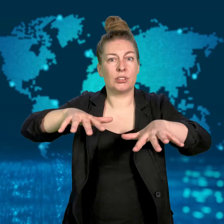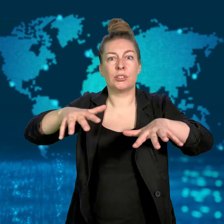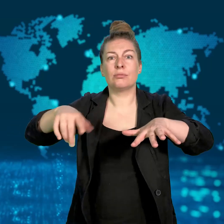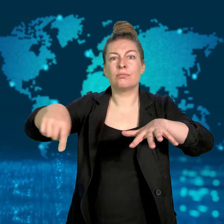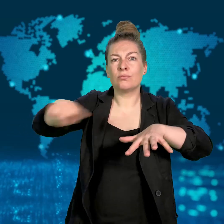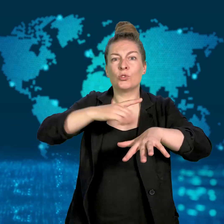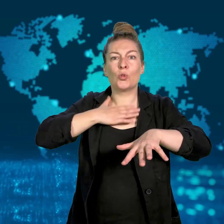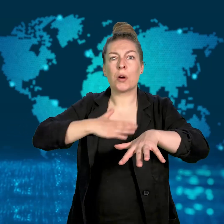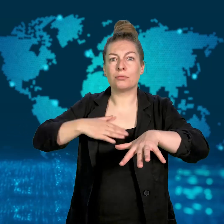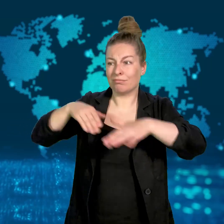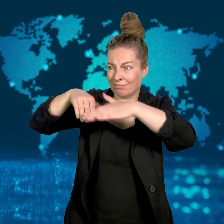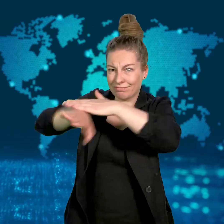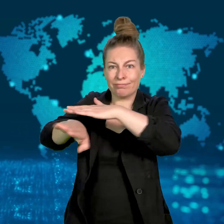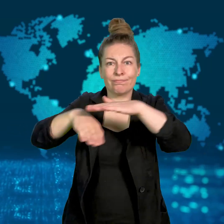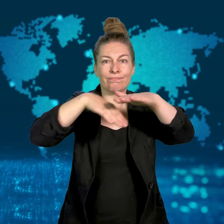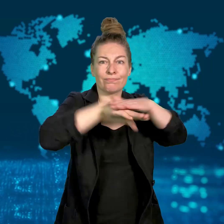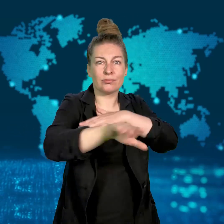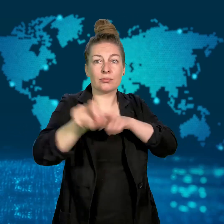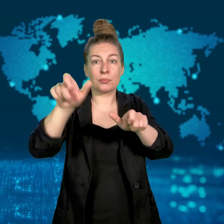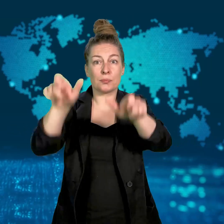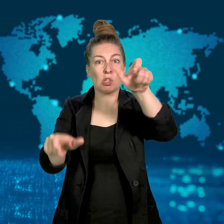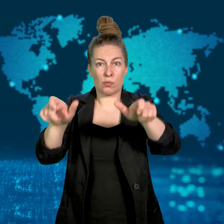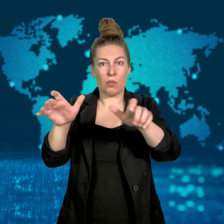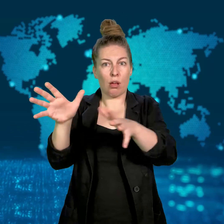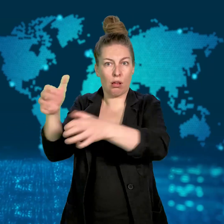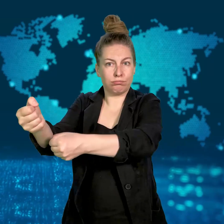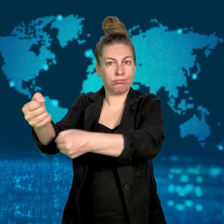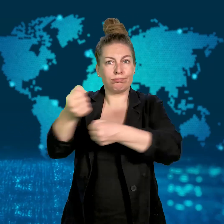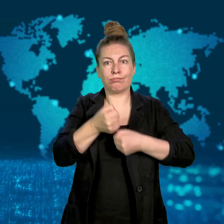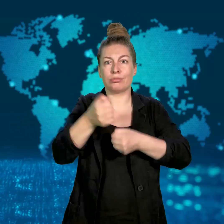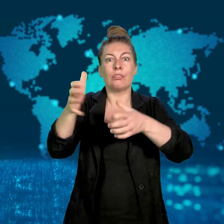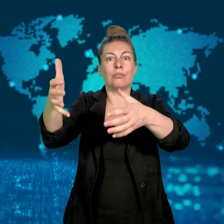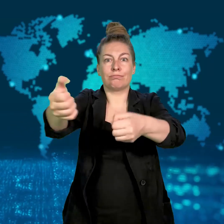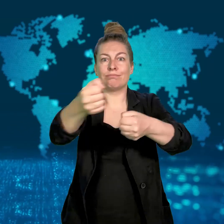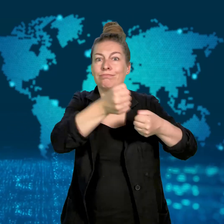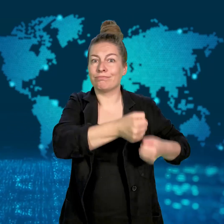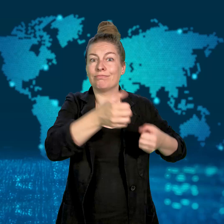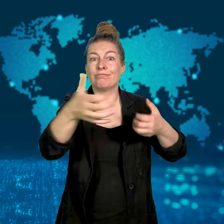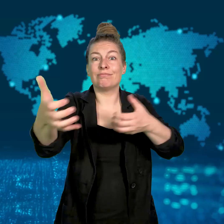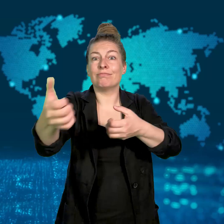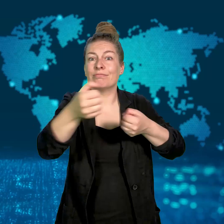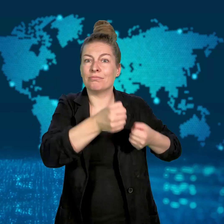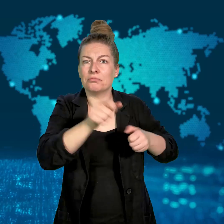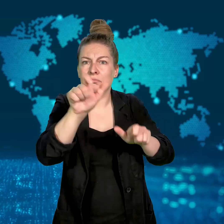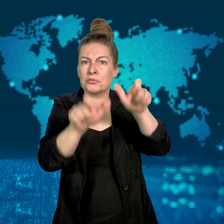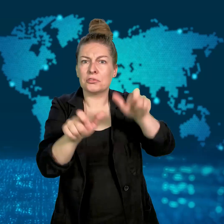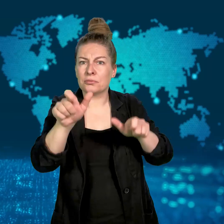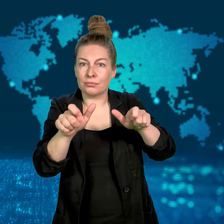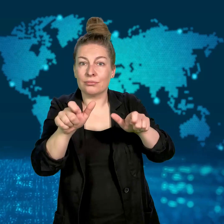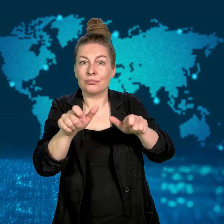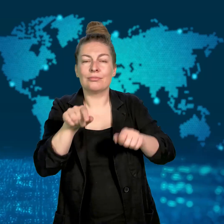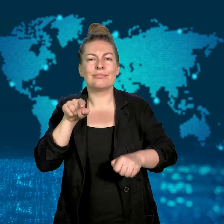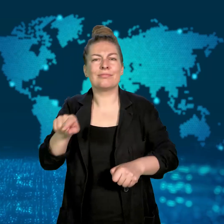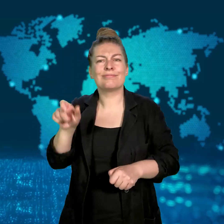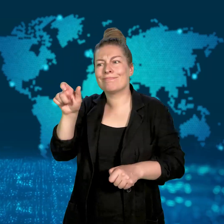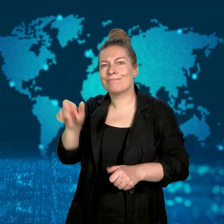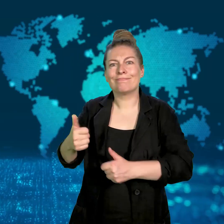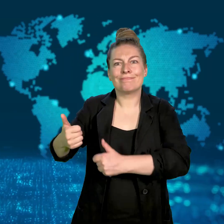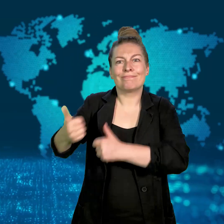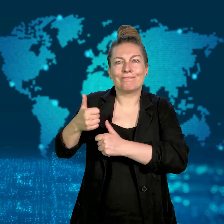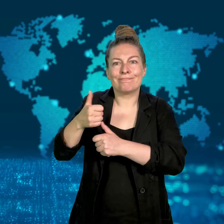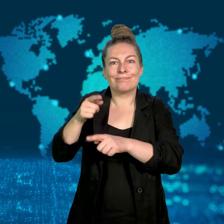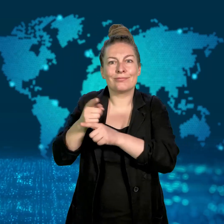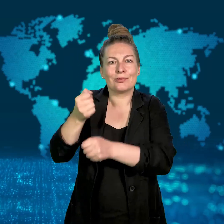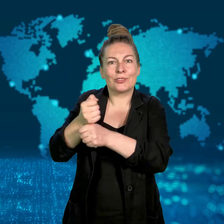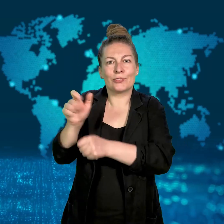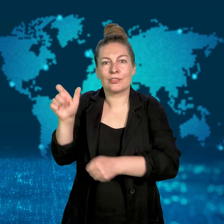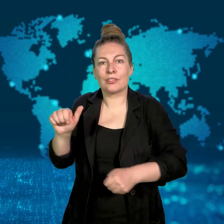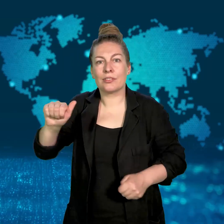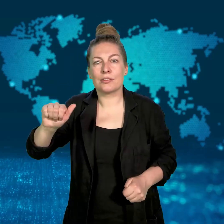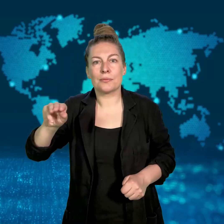They stayed for several hours before they took hostages with them.